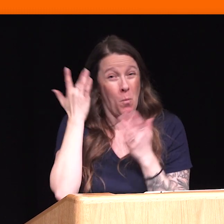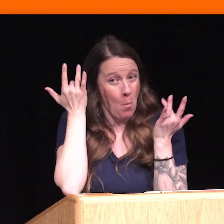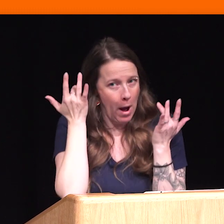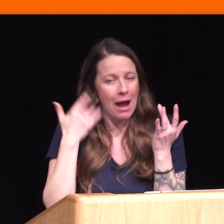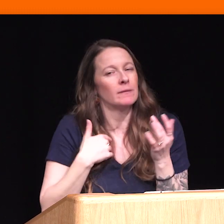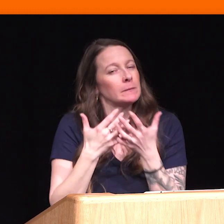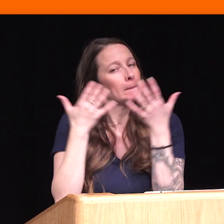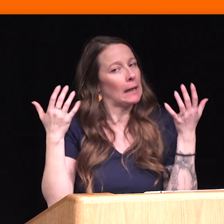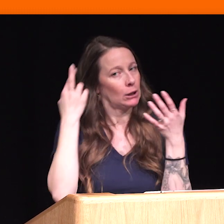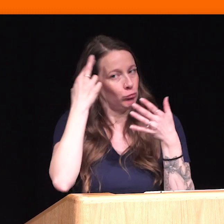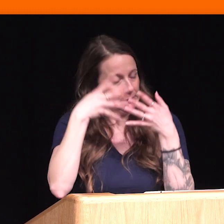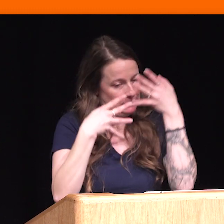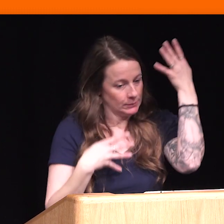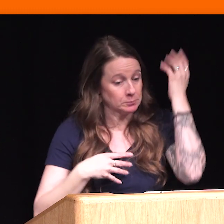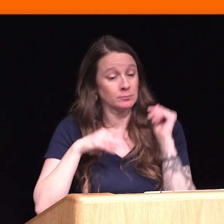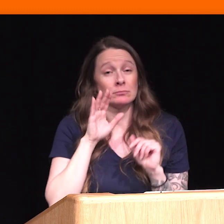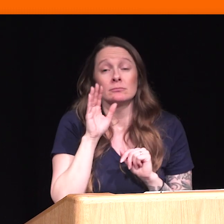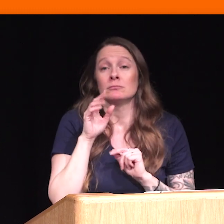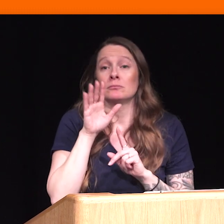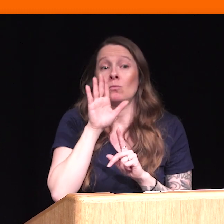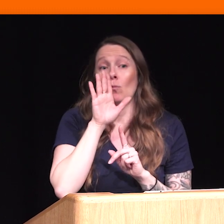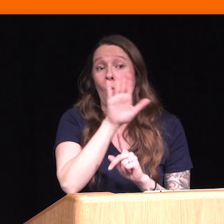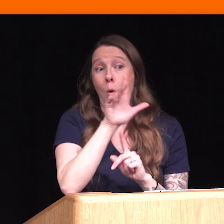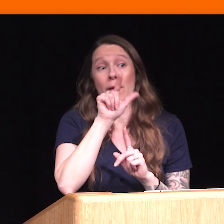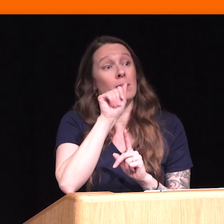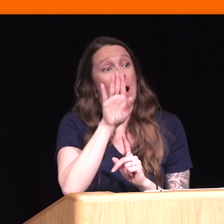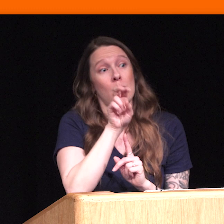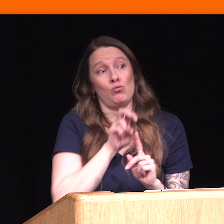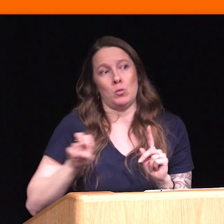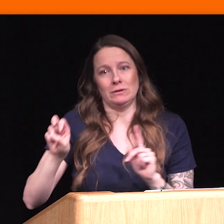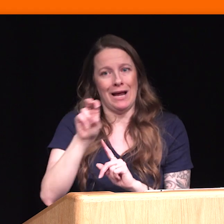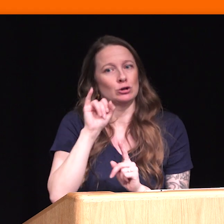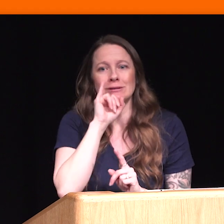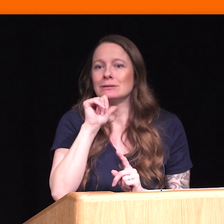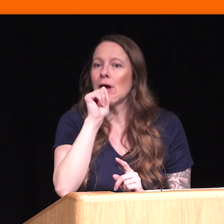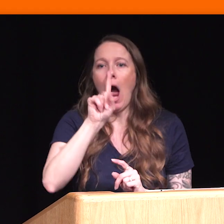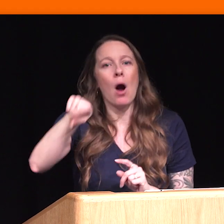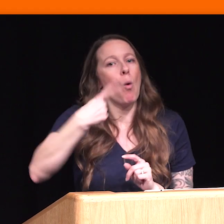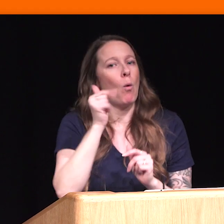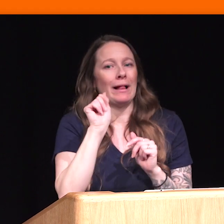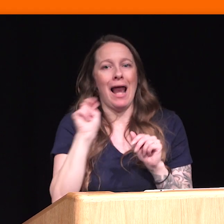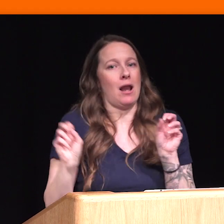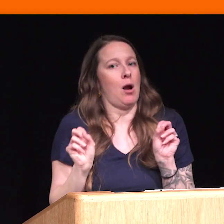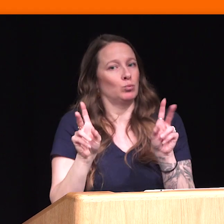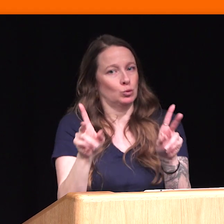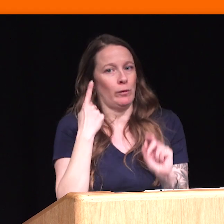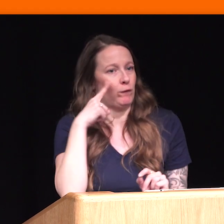the lab rotations are for several different reasons. So, first of all, lab rotations is